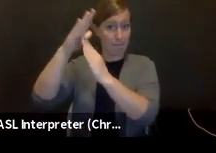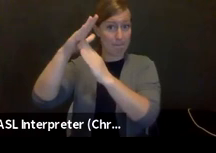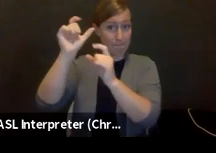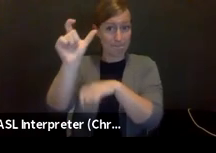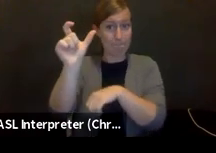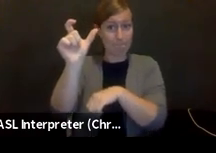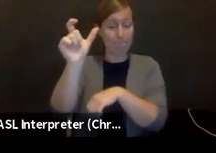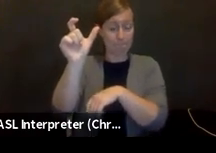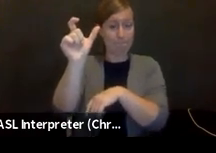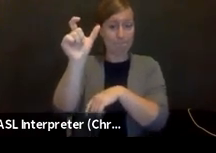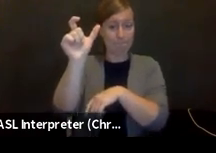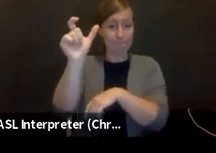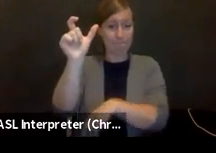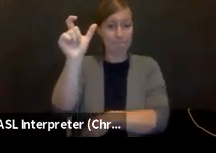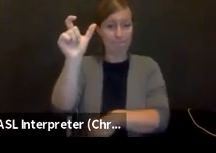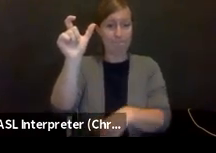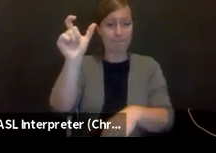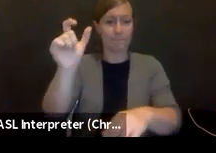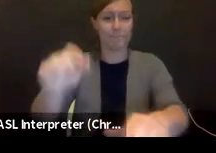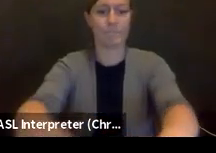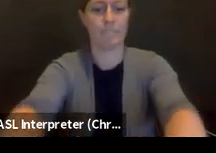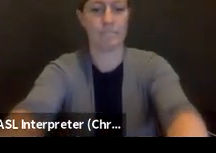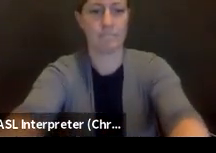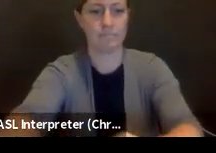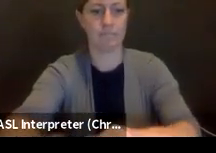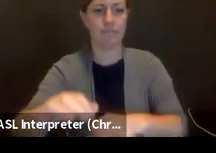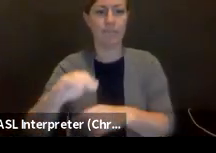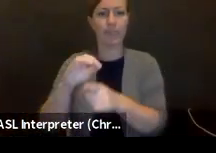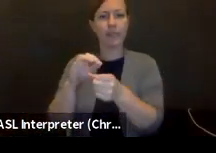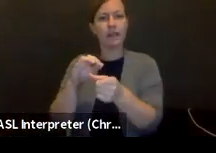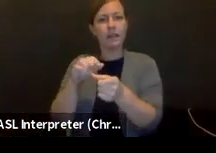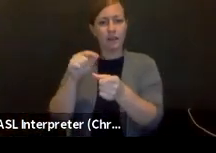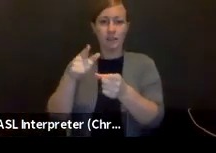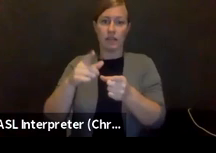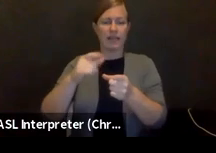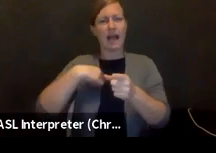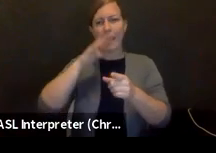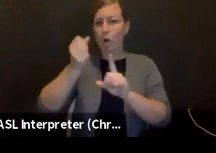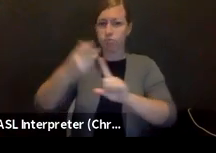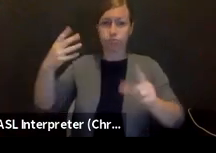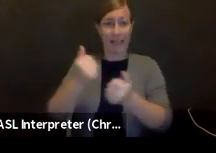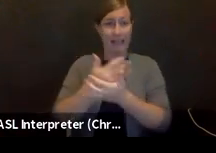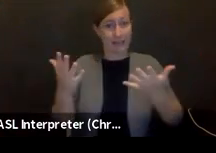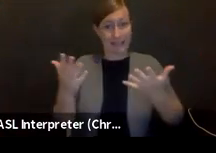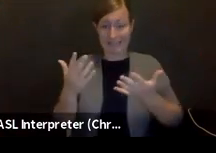ESD 189 - Amy Colburn: And I won't get in too much into here because I do. There's so much to look at and resources that will come back to this, either at the end of today or tomorrow.